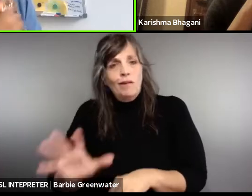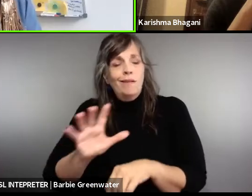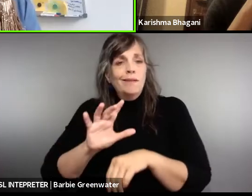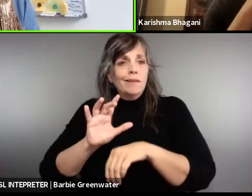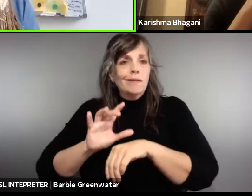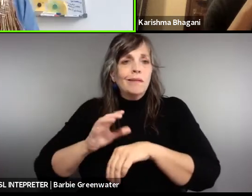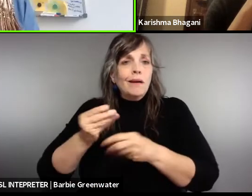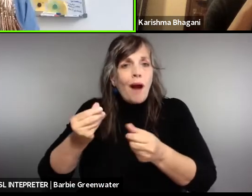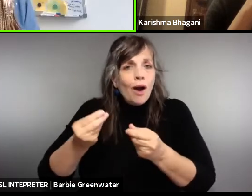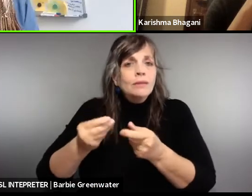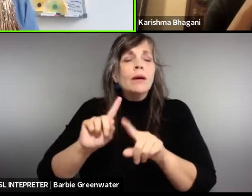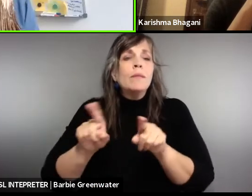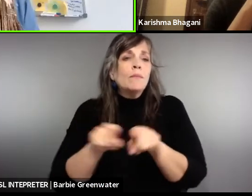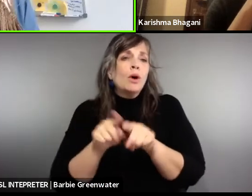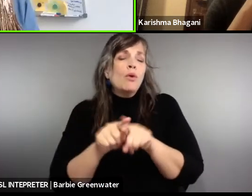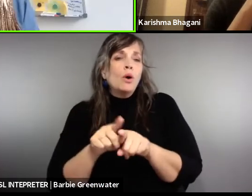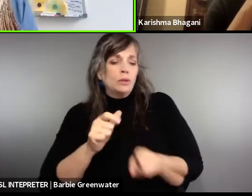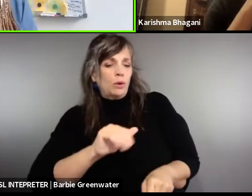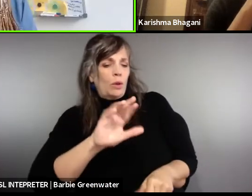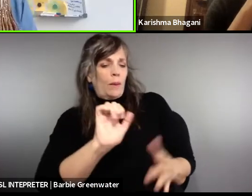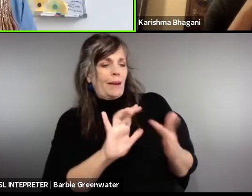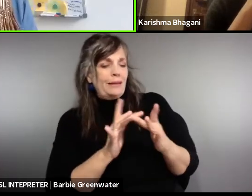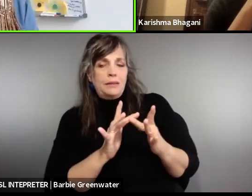the PACE network that goes beyond the continent,